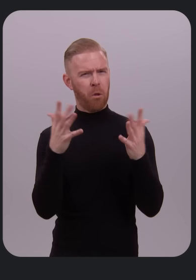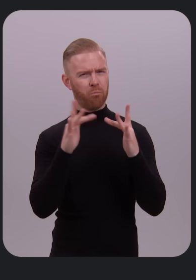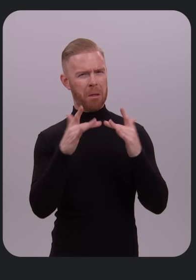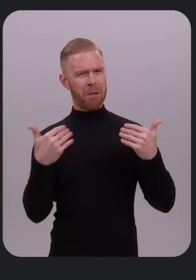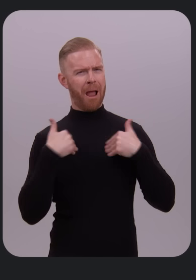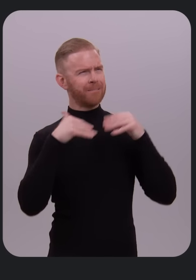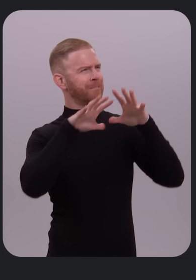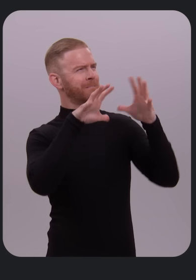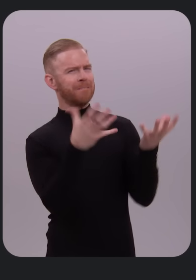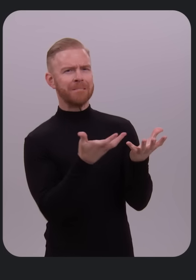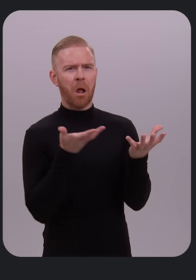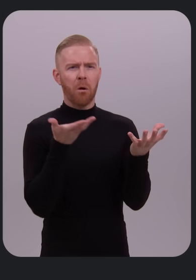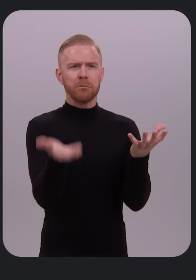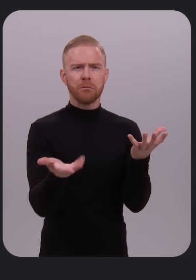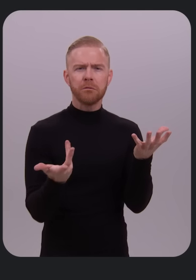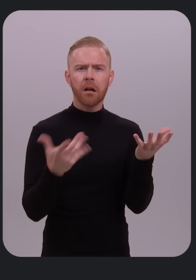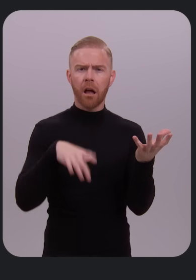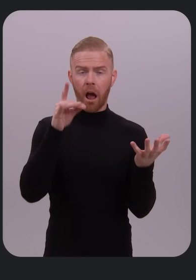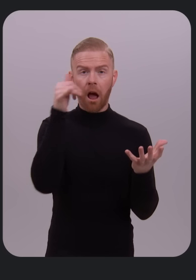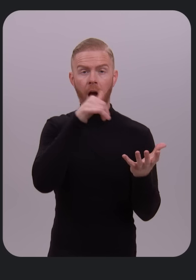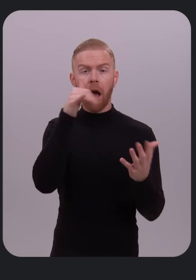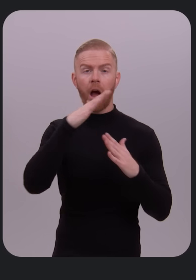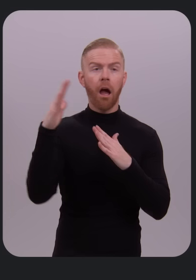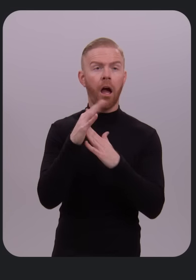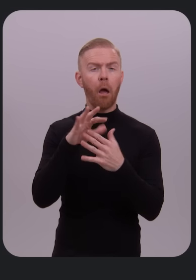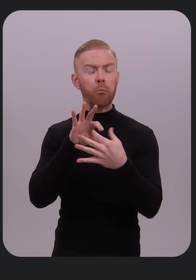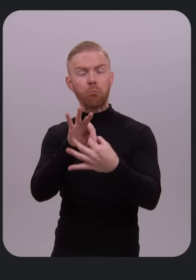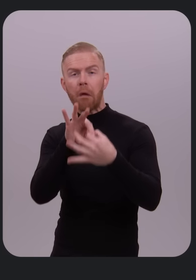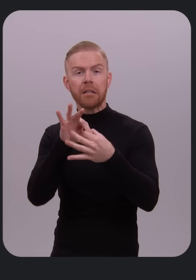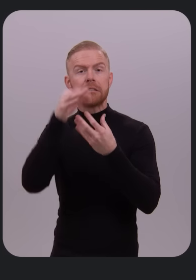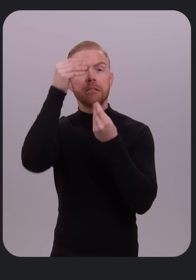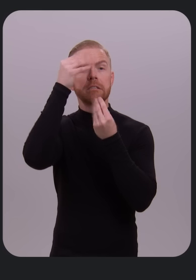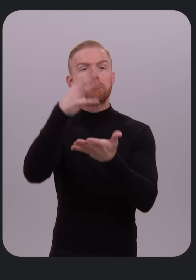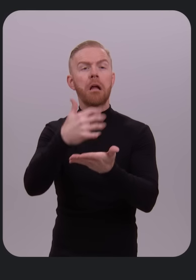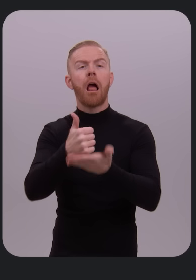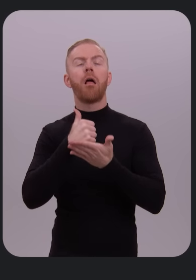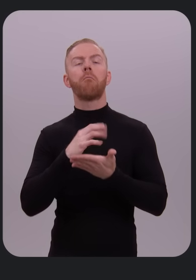incredible, hyper-relevant content. You're starting to see how Search